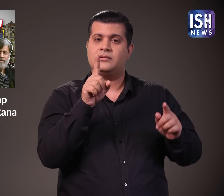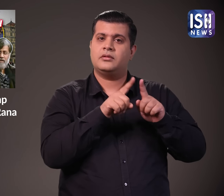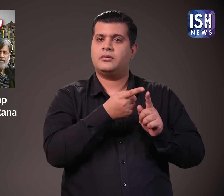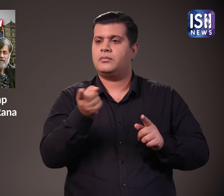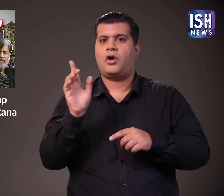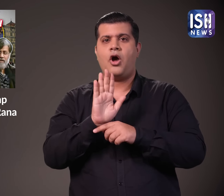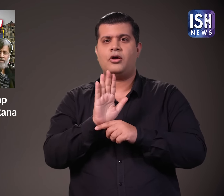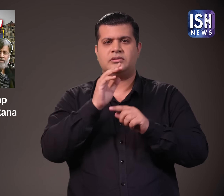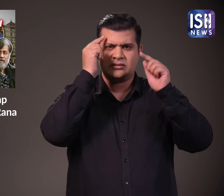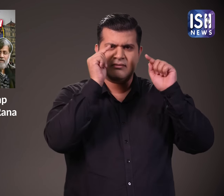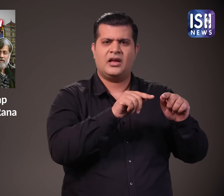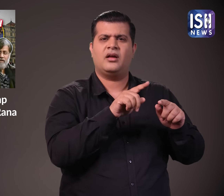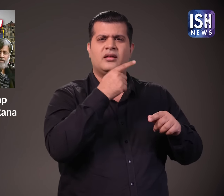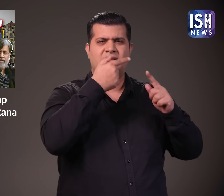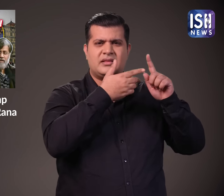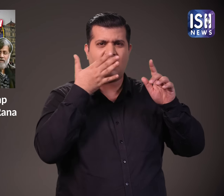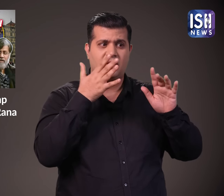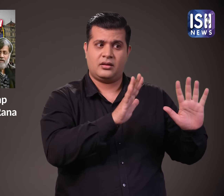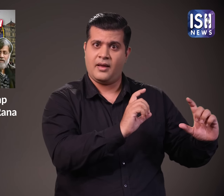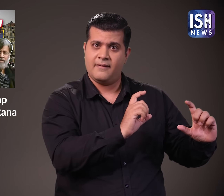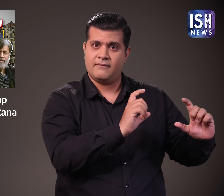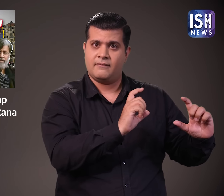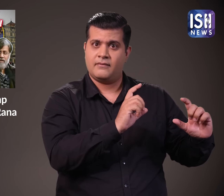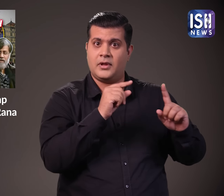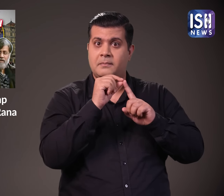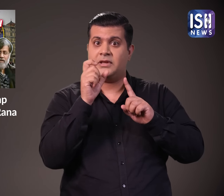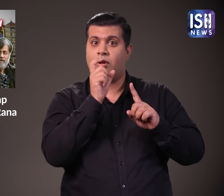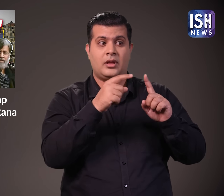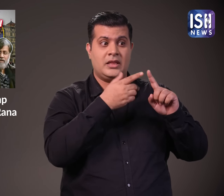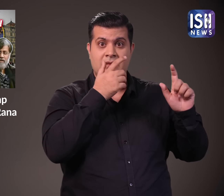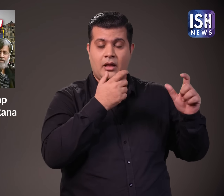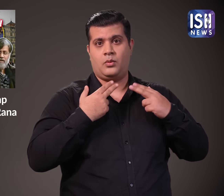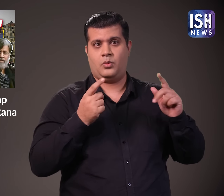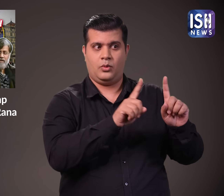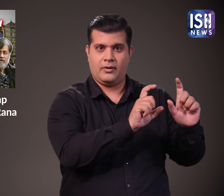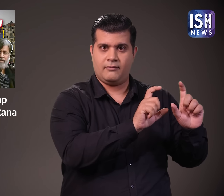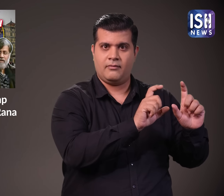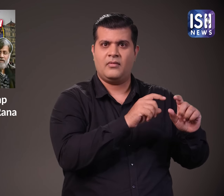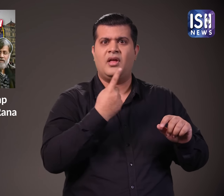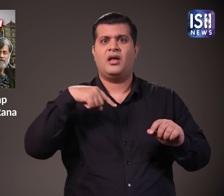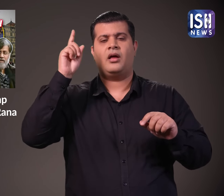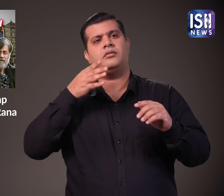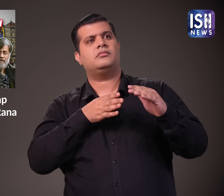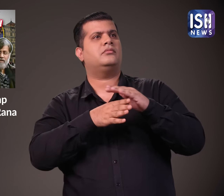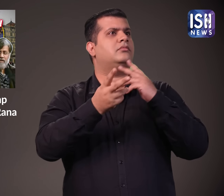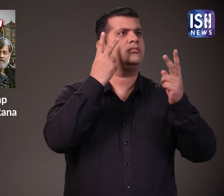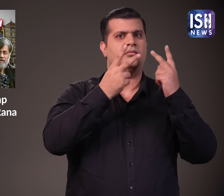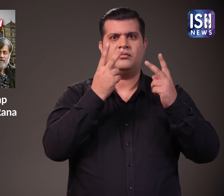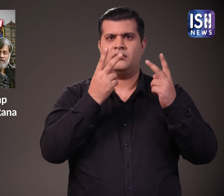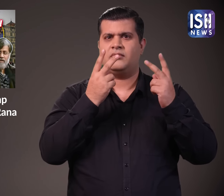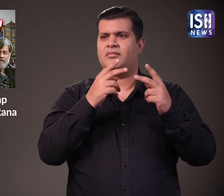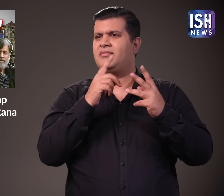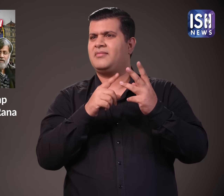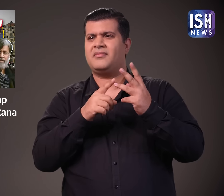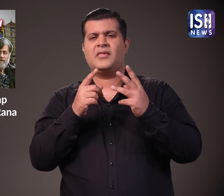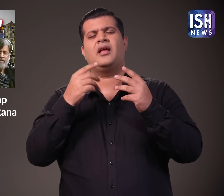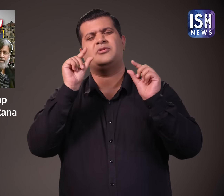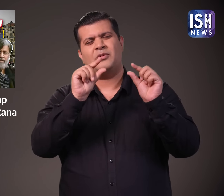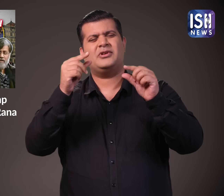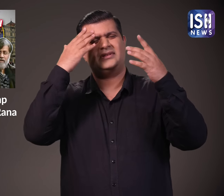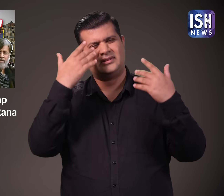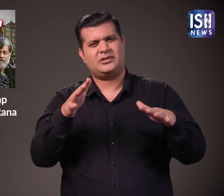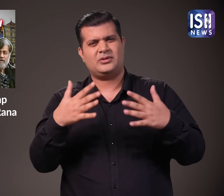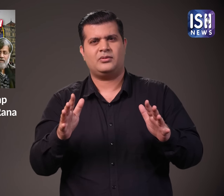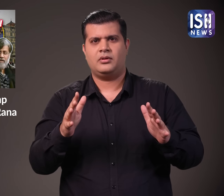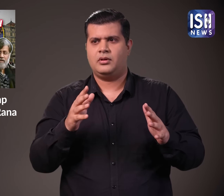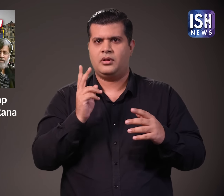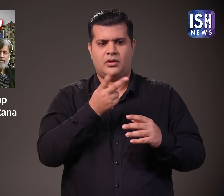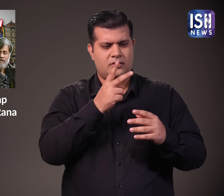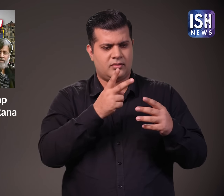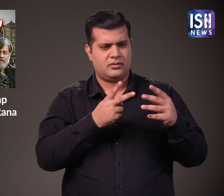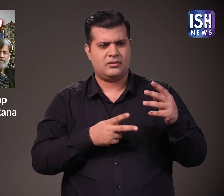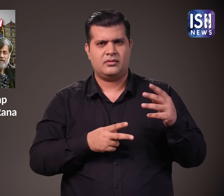Similarly, Congress talks about being fair to terrorists, taking care of them, visiting attack sites, and making controversial statements.